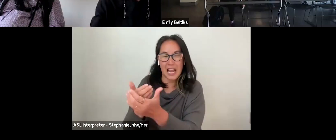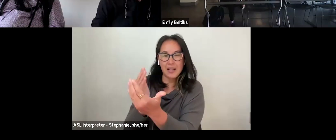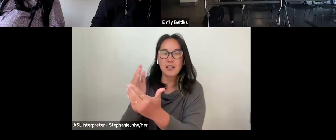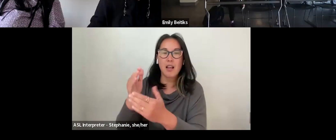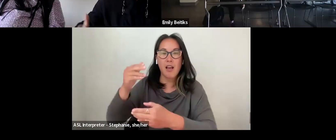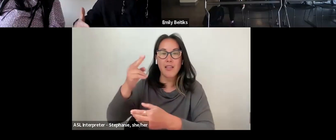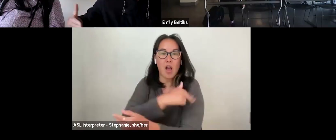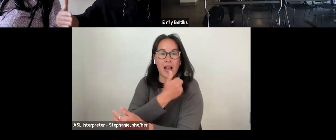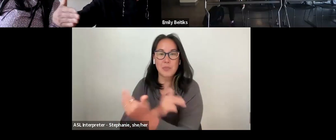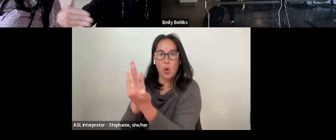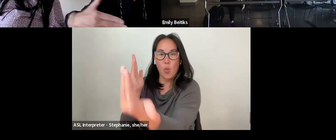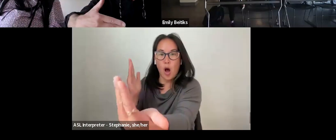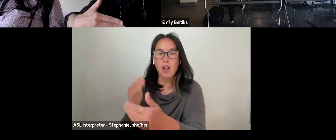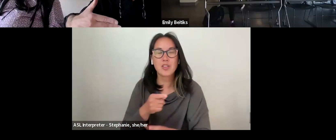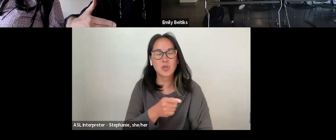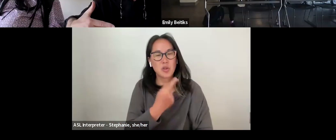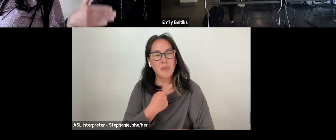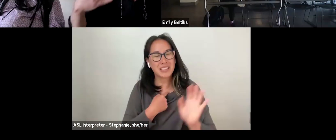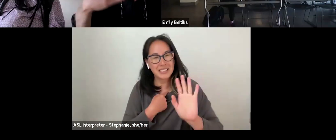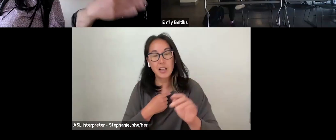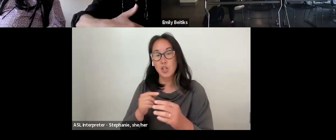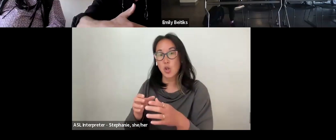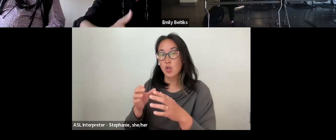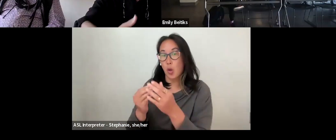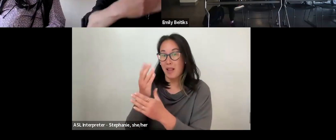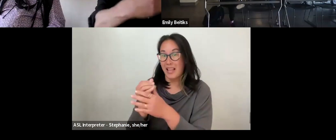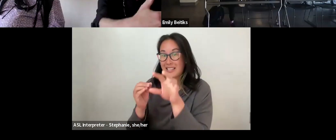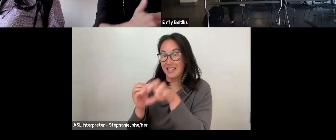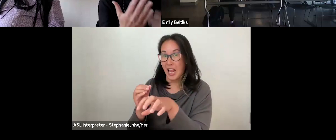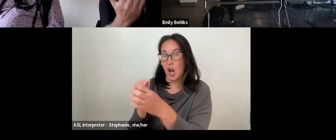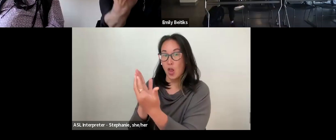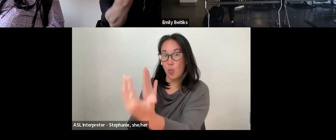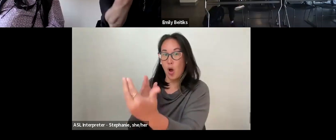She said, "You need to slide in behind the bush next to the hospital and face